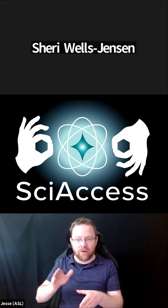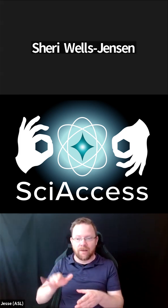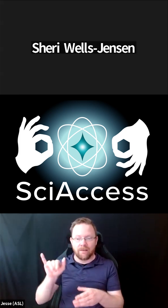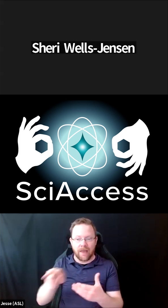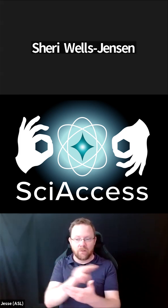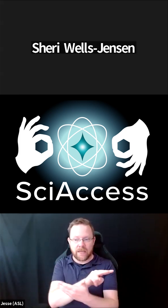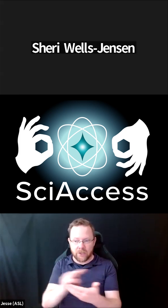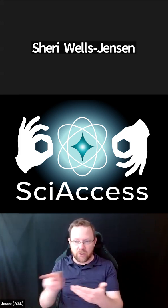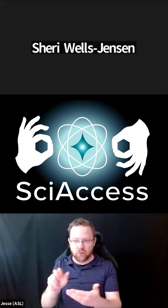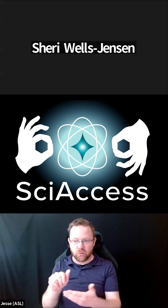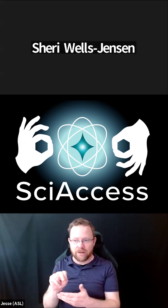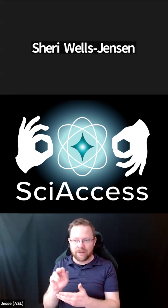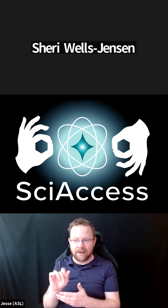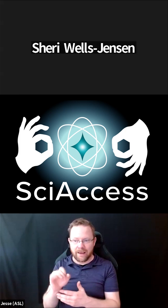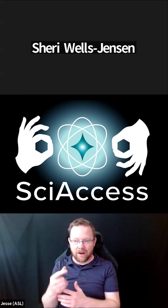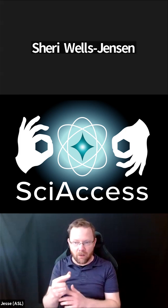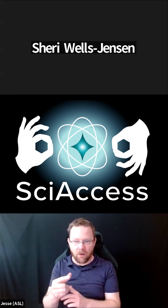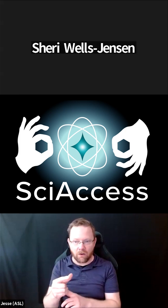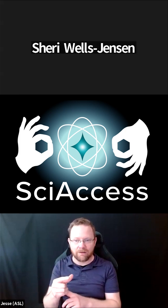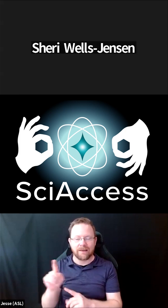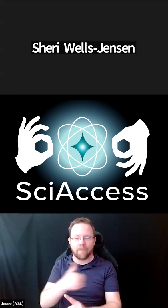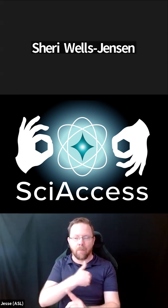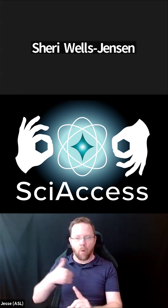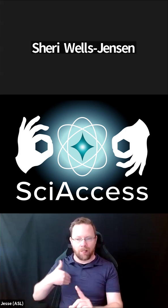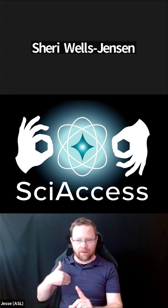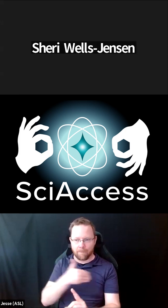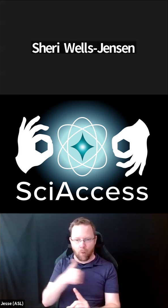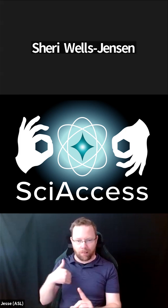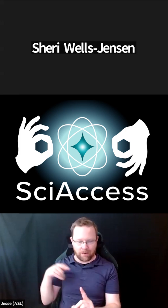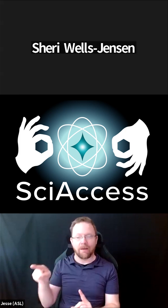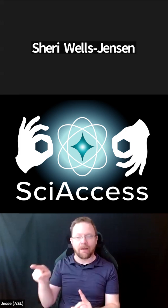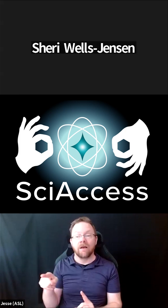We are at the lessons learned stage. What have we found with all the investigations we've done?